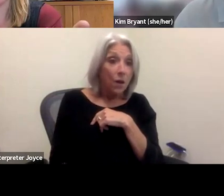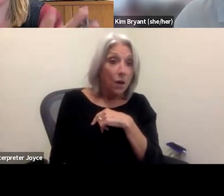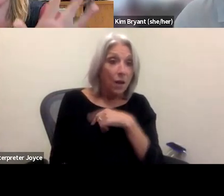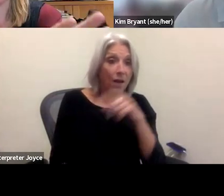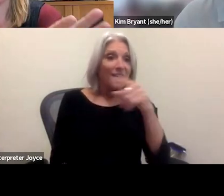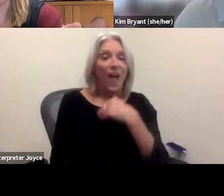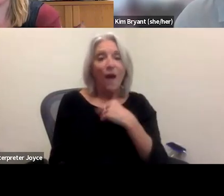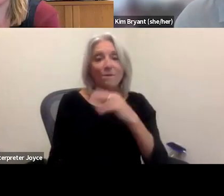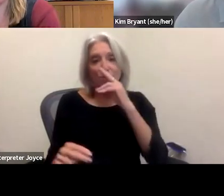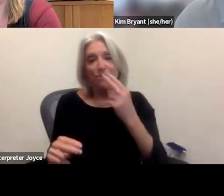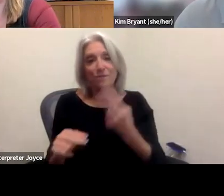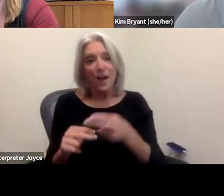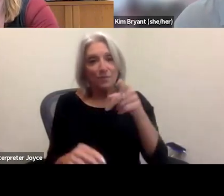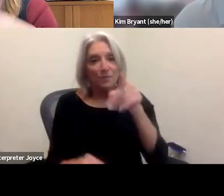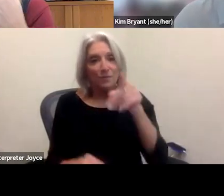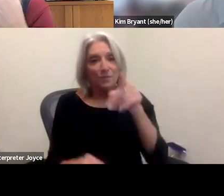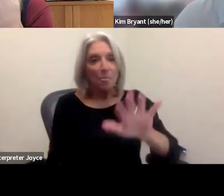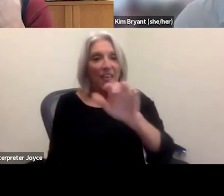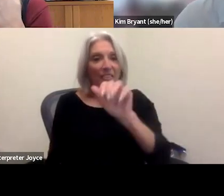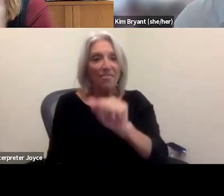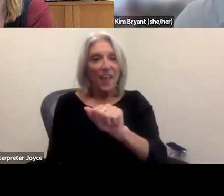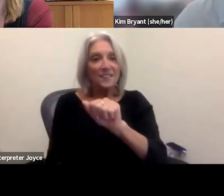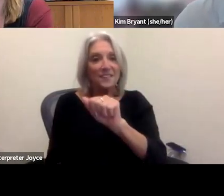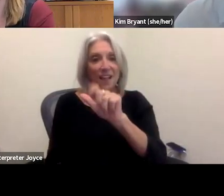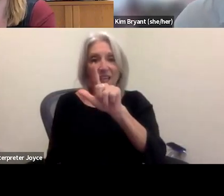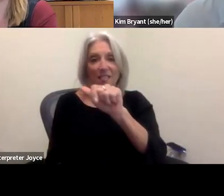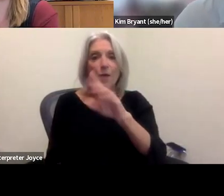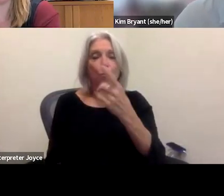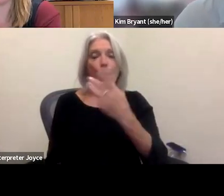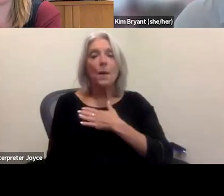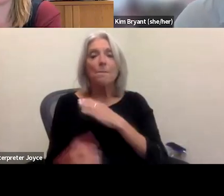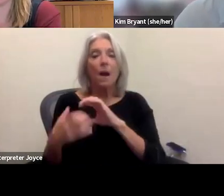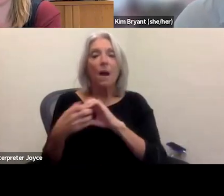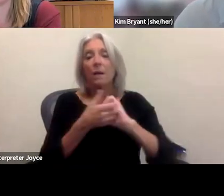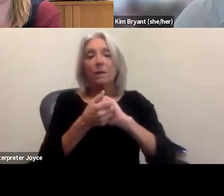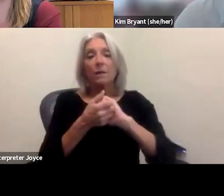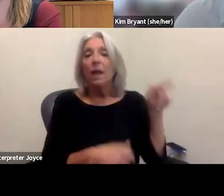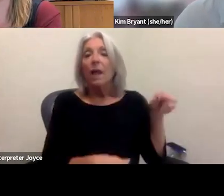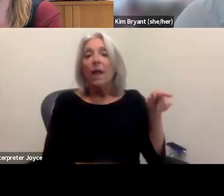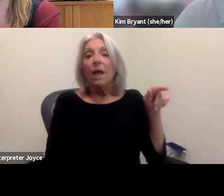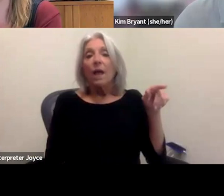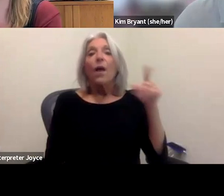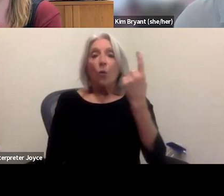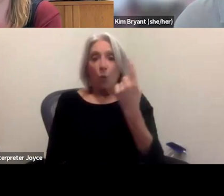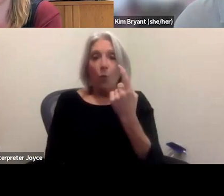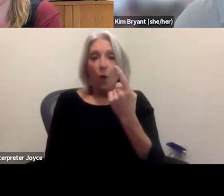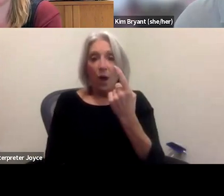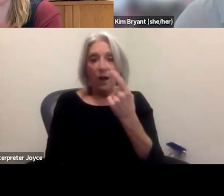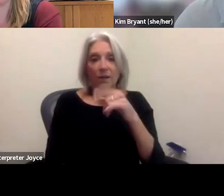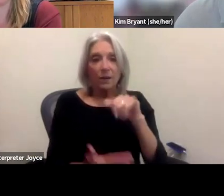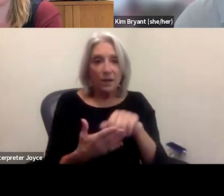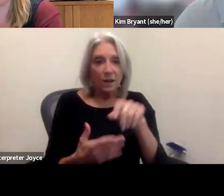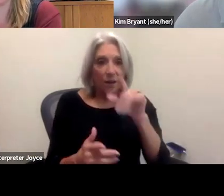Same lab. This is the ARCADE Lab. And one of my colleagues, Kara Shefsari, who's one of the co-PIs in the [? Melon ?] with me.